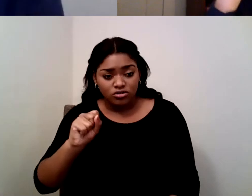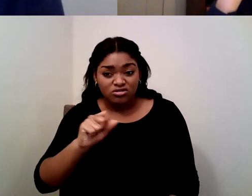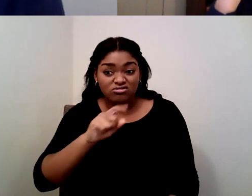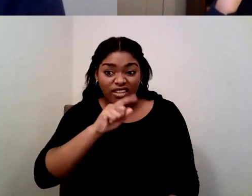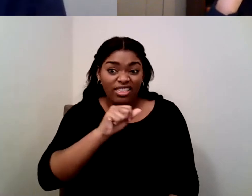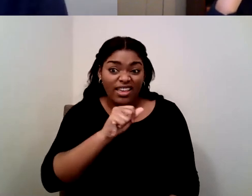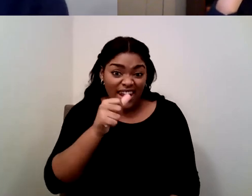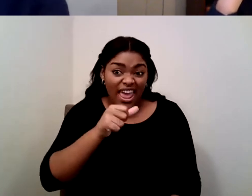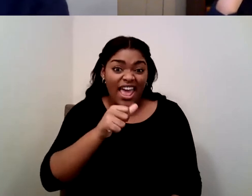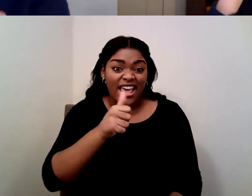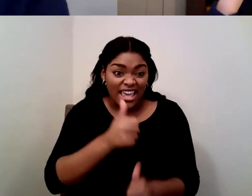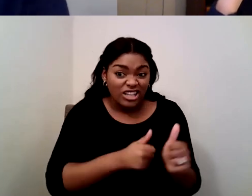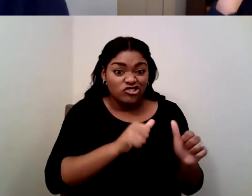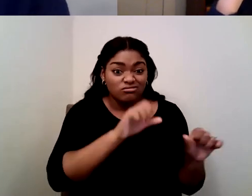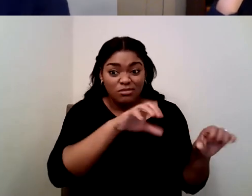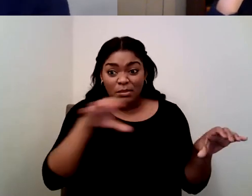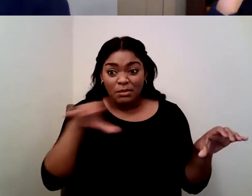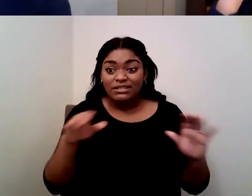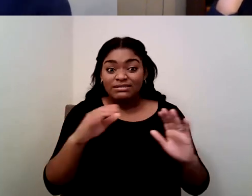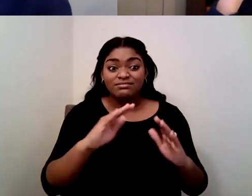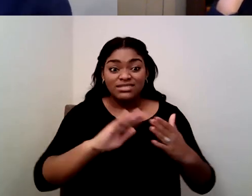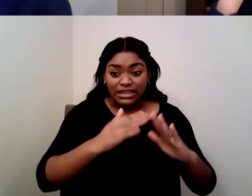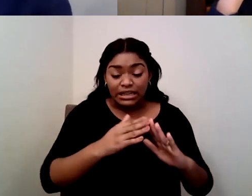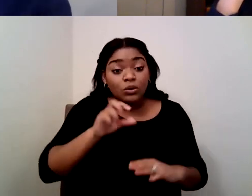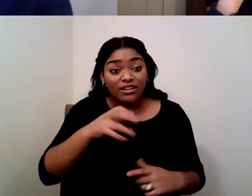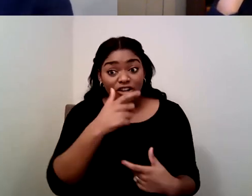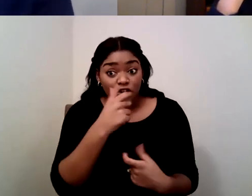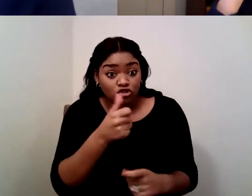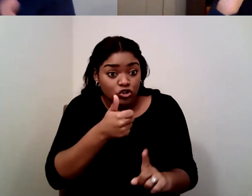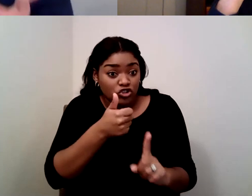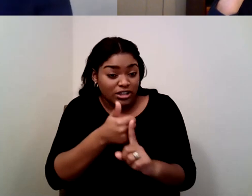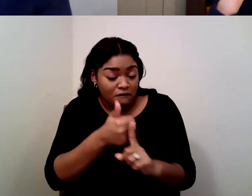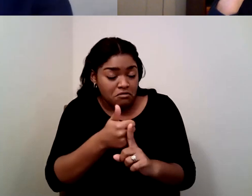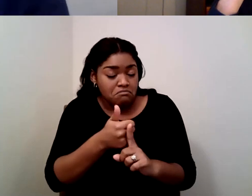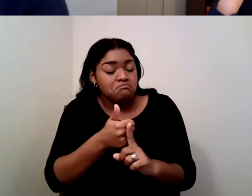now. So anyone who is interested in roasting, I will tell you something interesting about